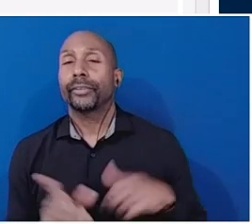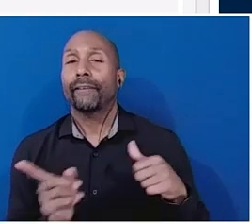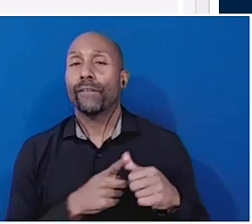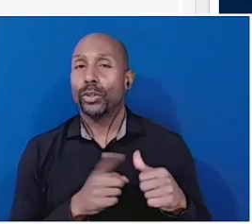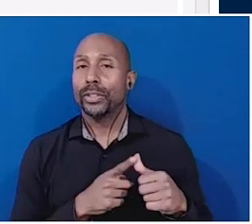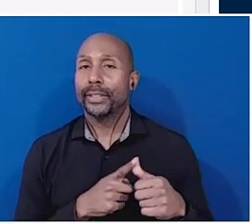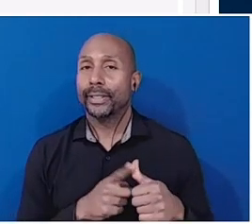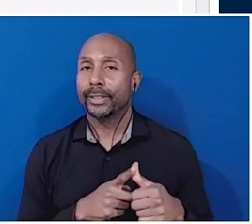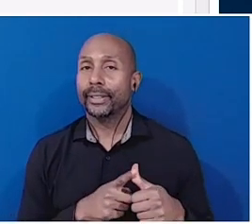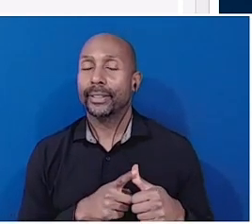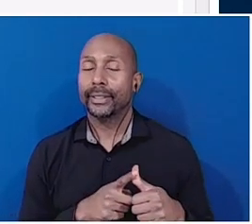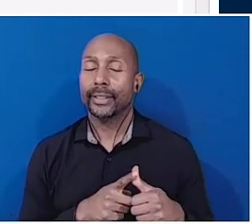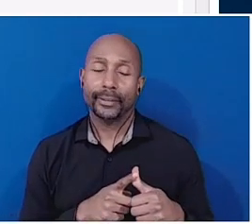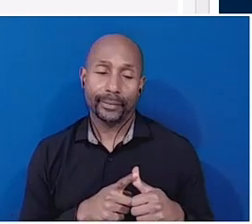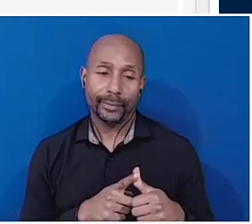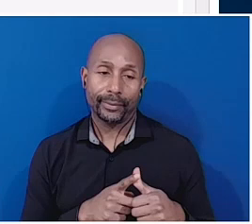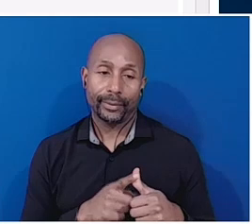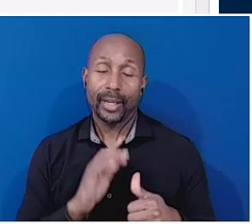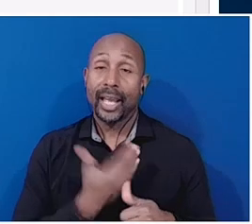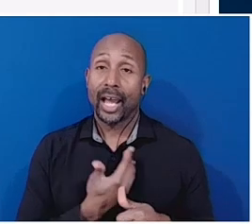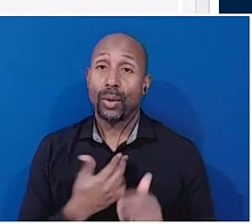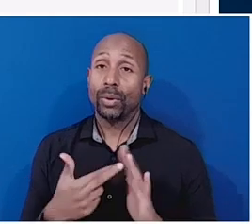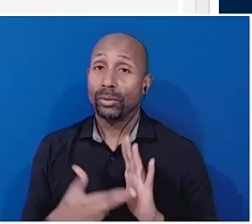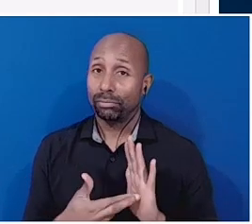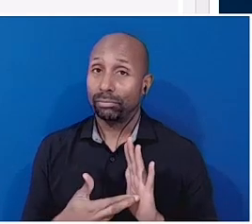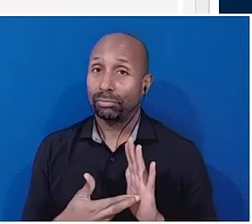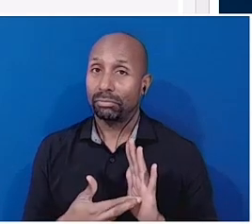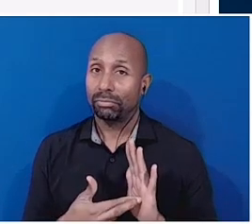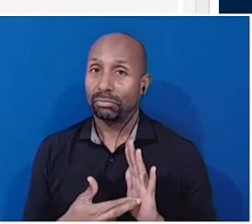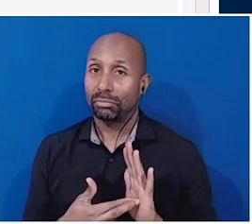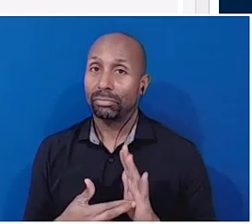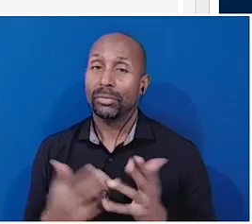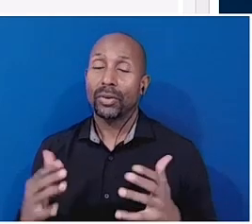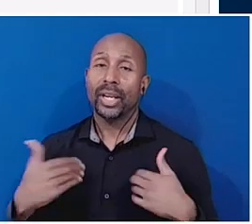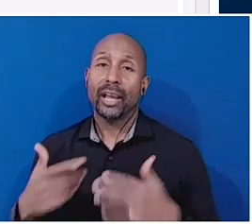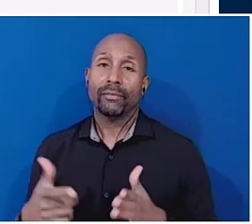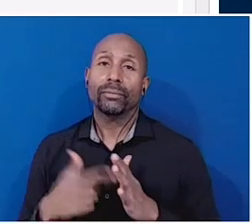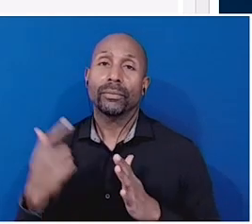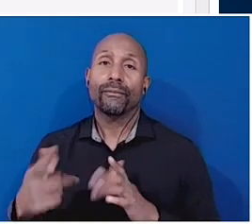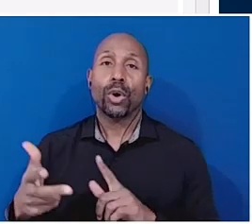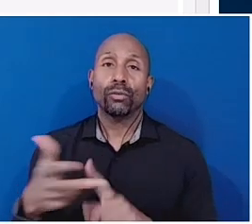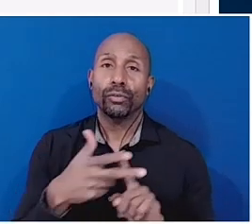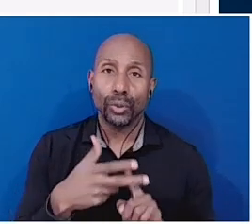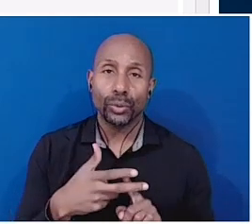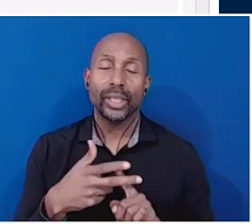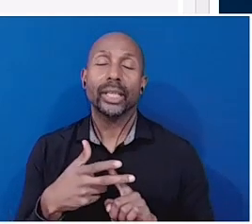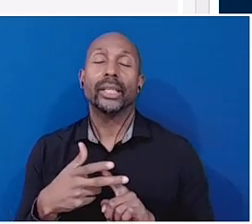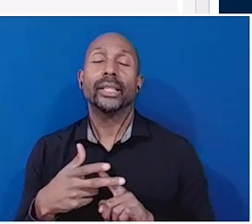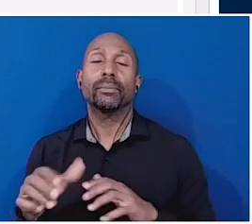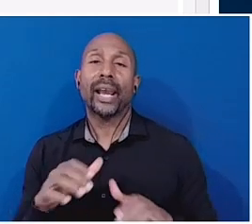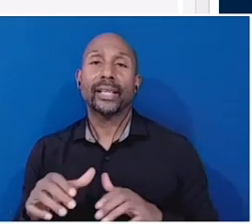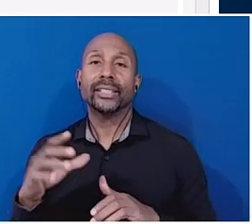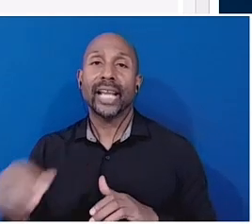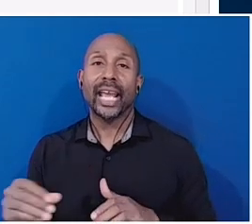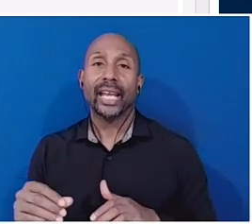you know, our regulations have requirements for recruiting and admission practices. I just want to talk about that at first. So I think Jamie covered that